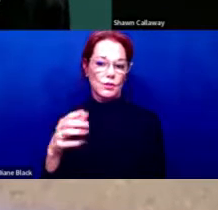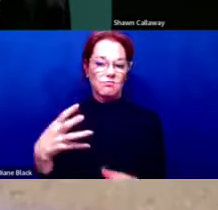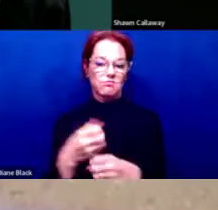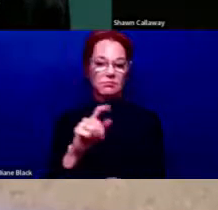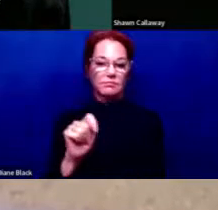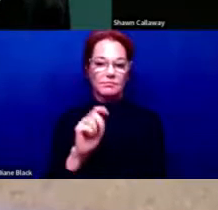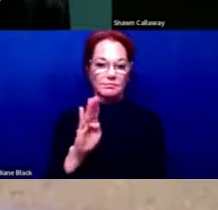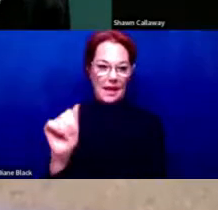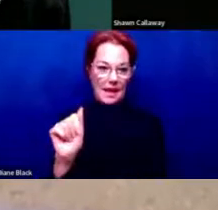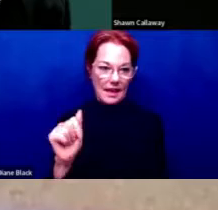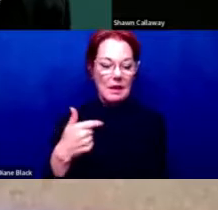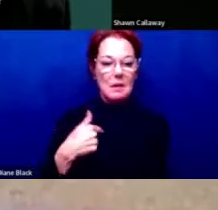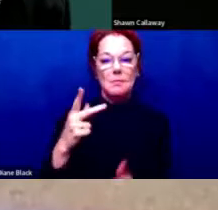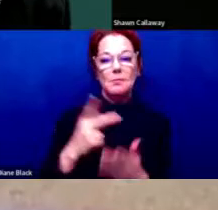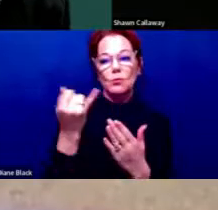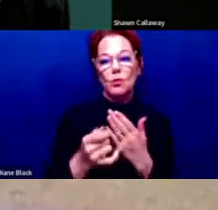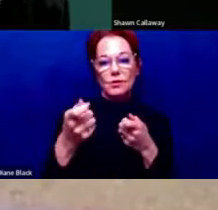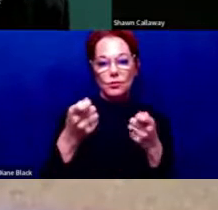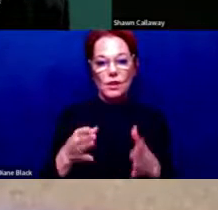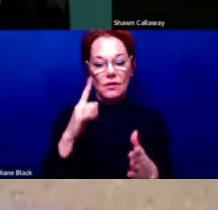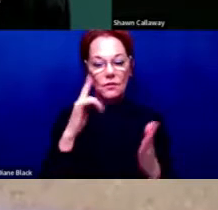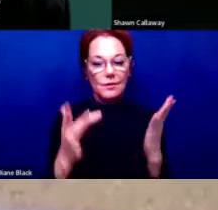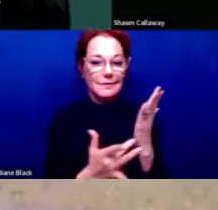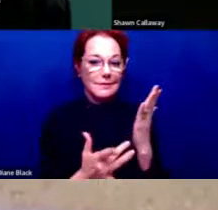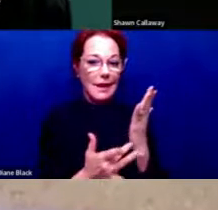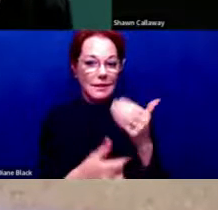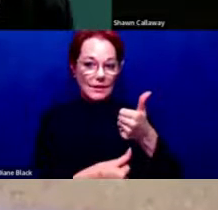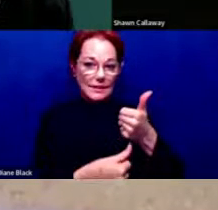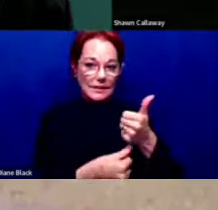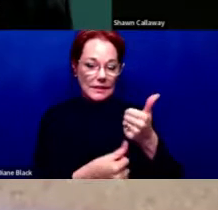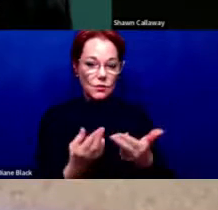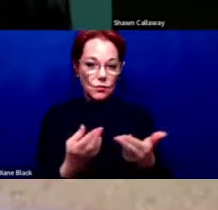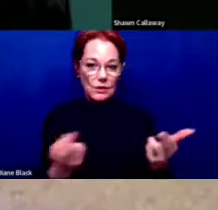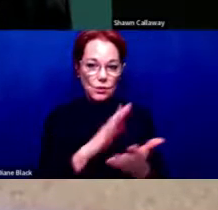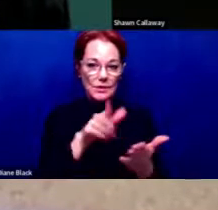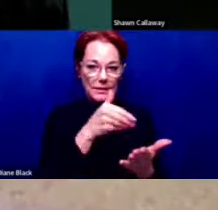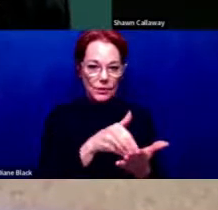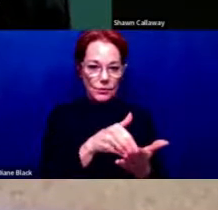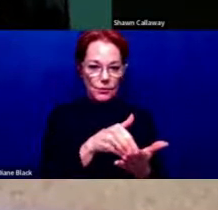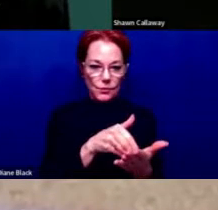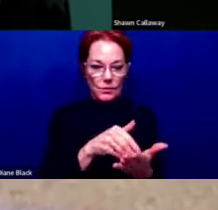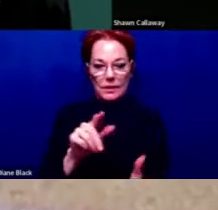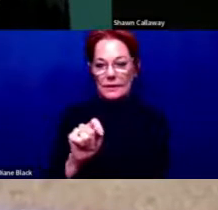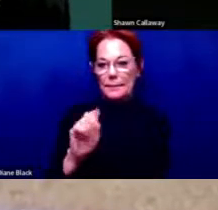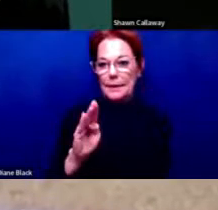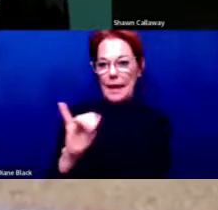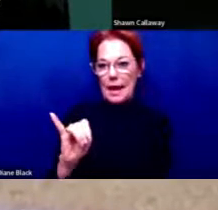and I am the Project Director for the Technical Assistance Resource Center, the TBI Technical Assistance Resource